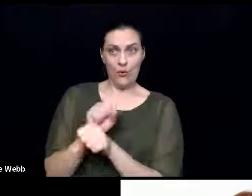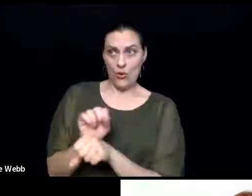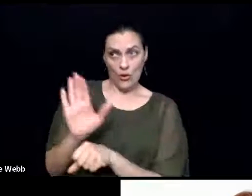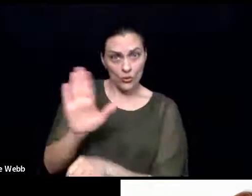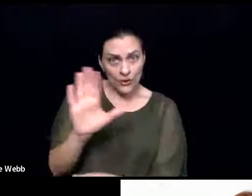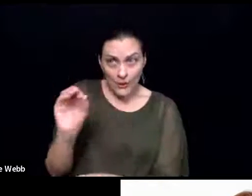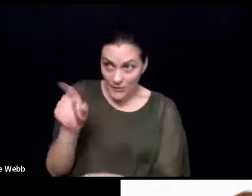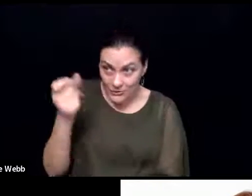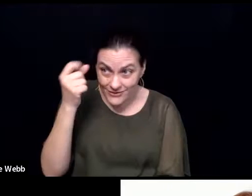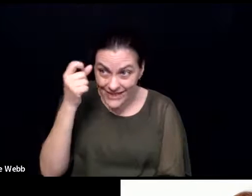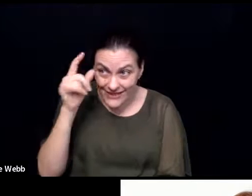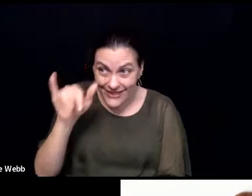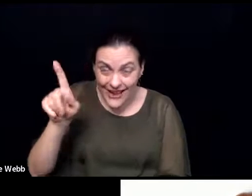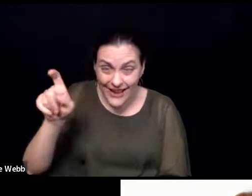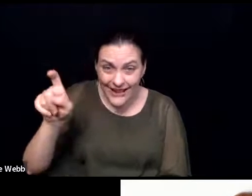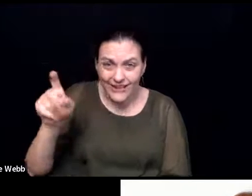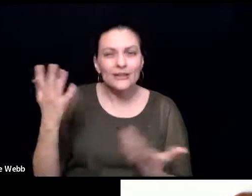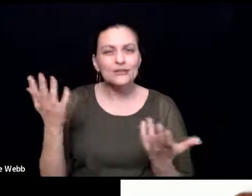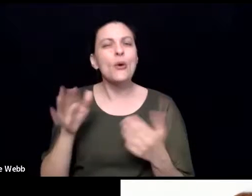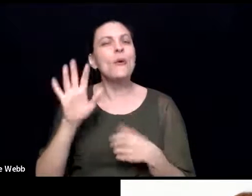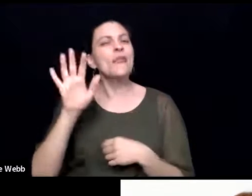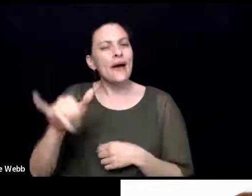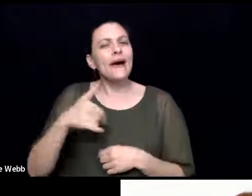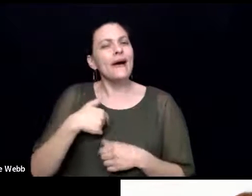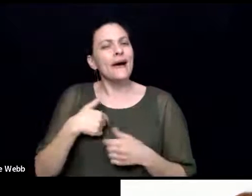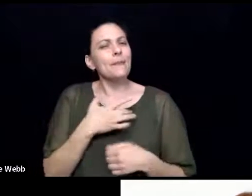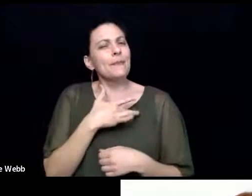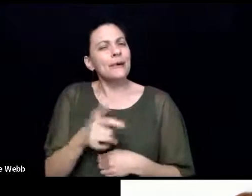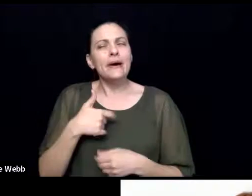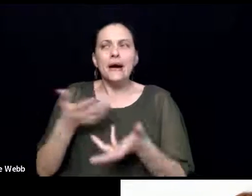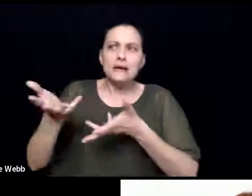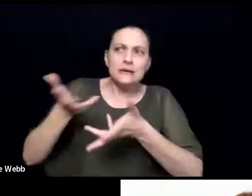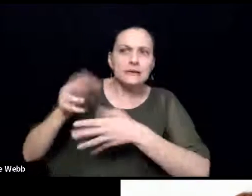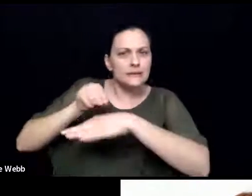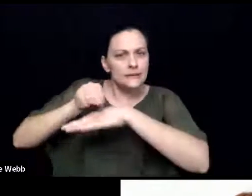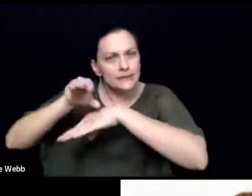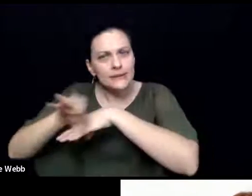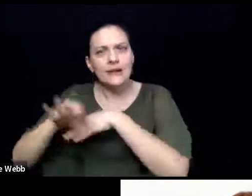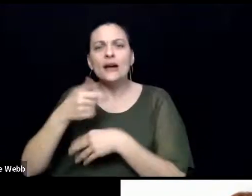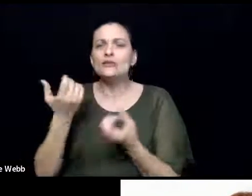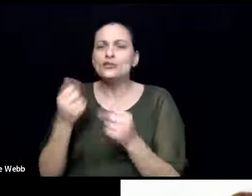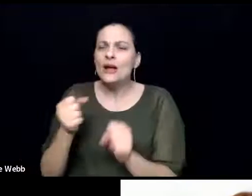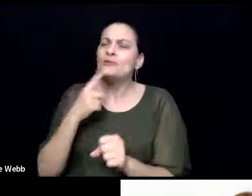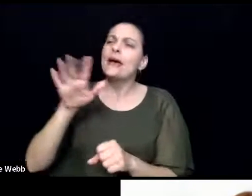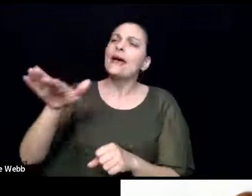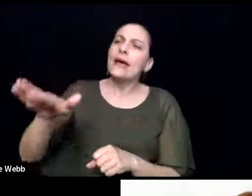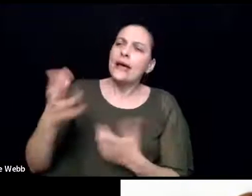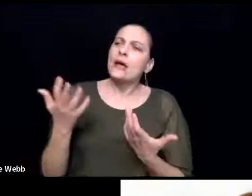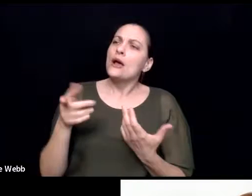What's your story? Why would someone want to come work with you? Explain to me why I